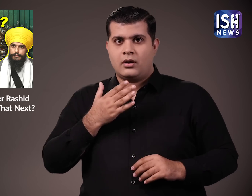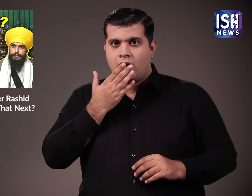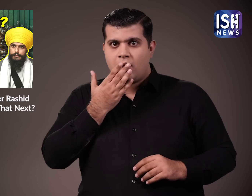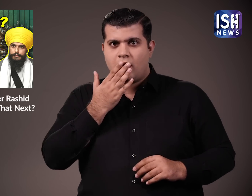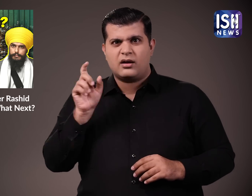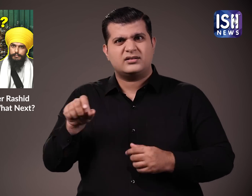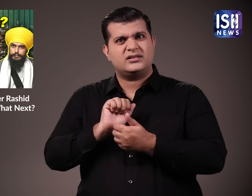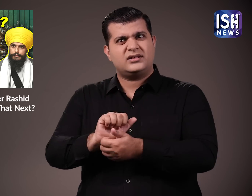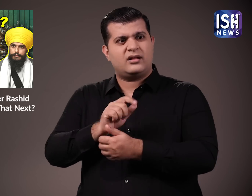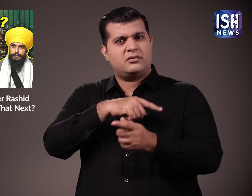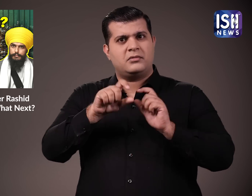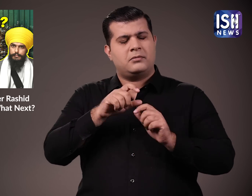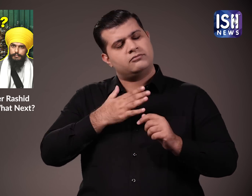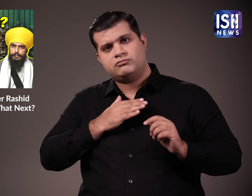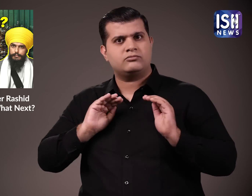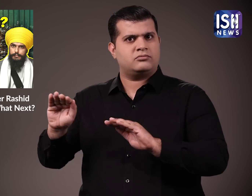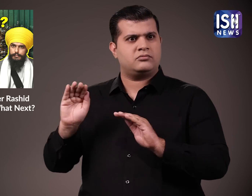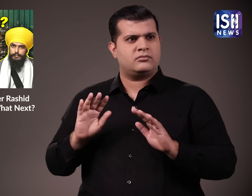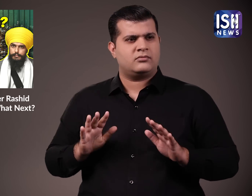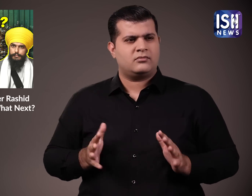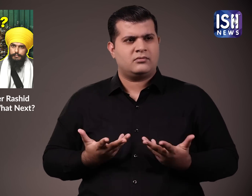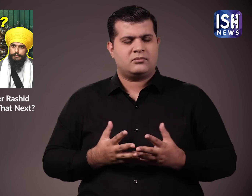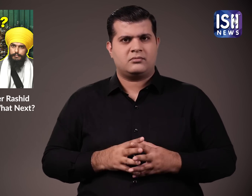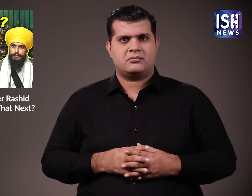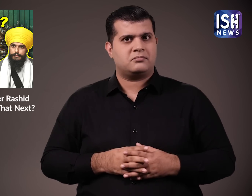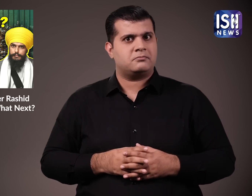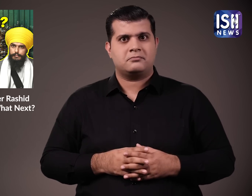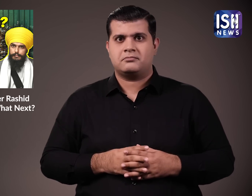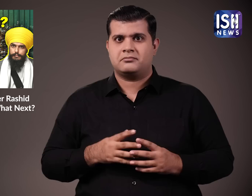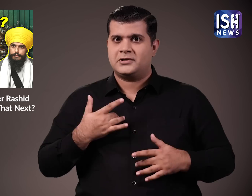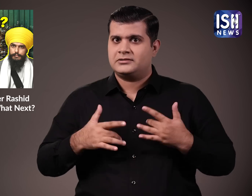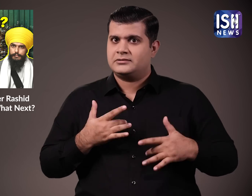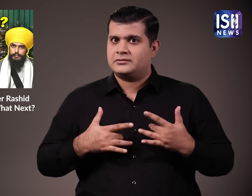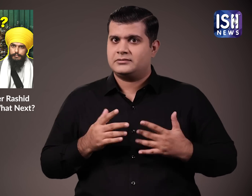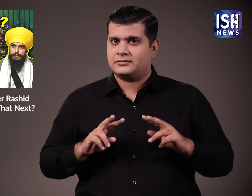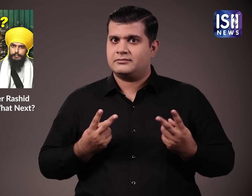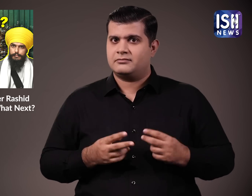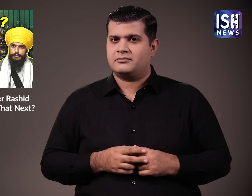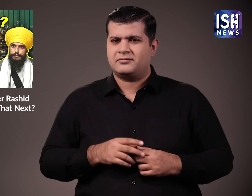Even though he is in jail, the fact that people supported him is interesting.